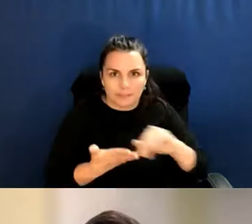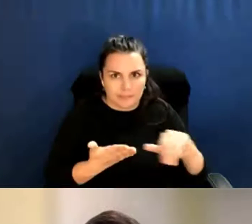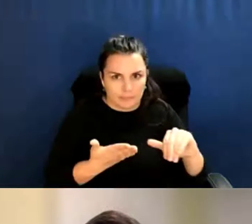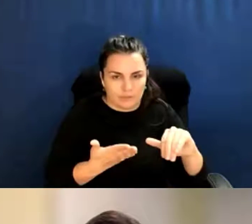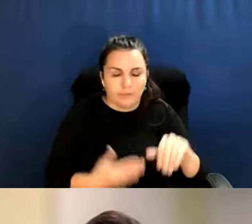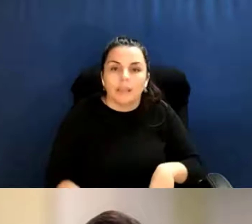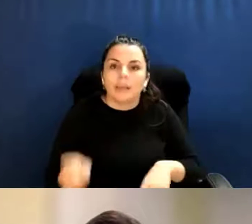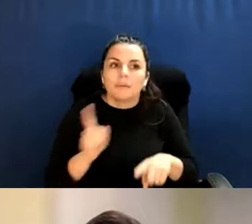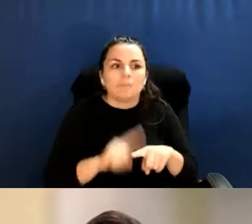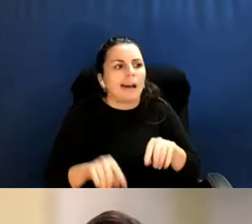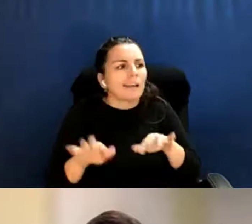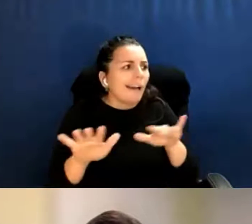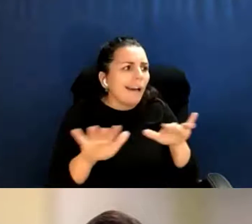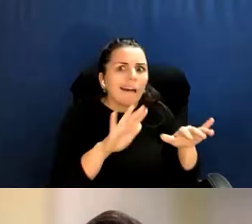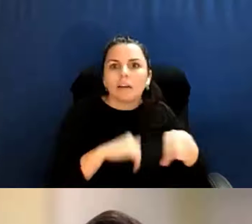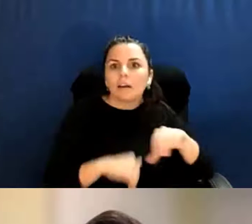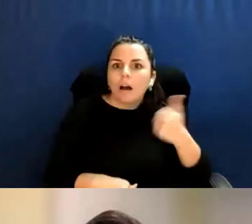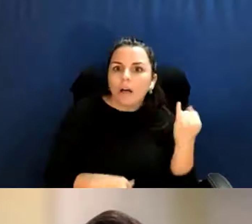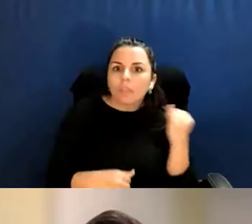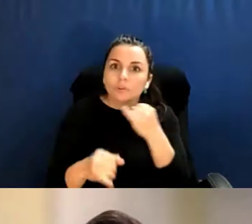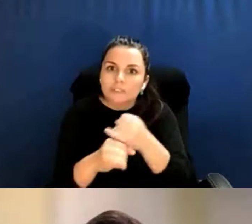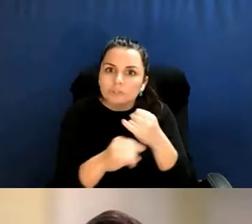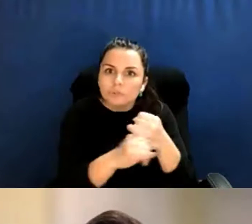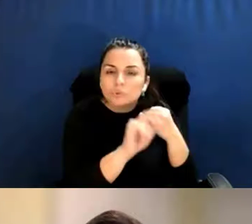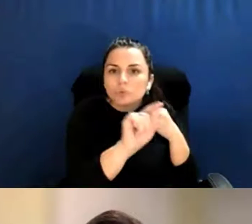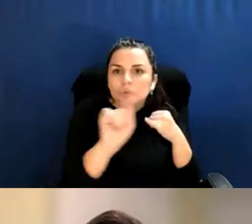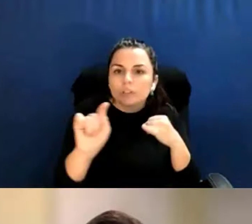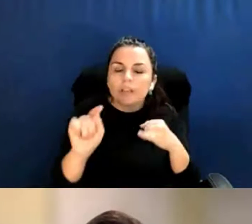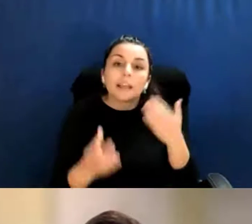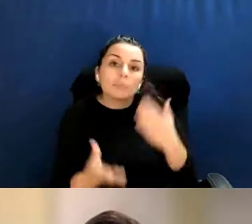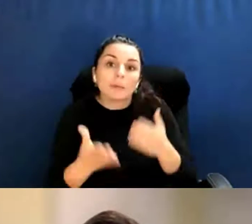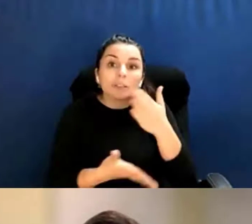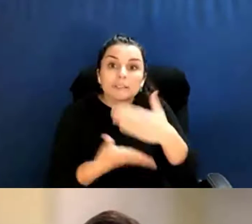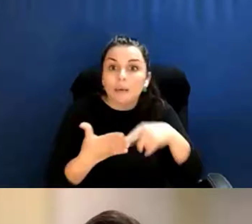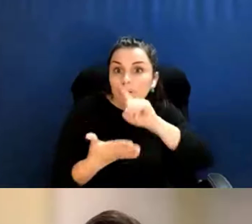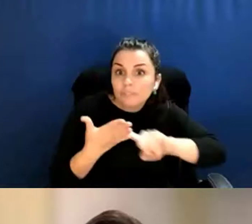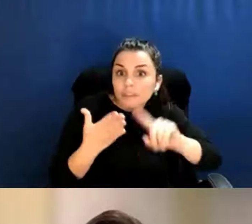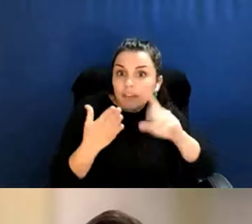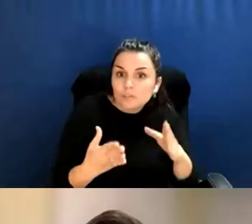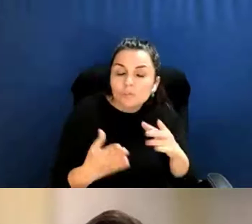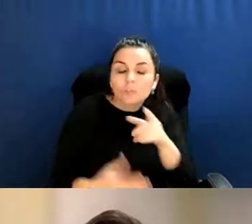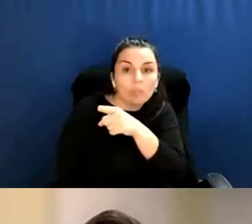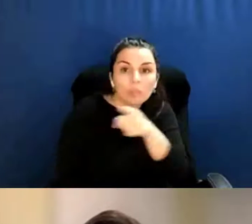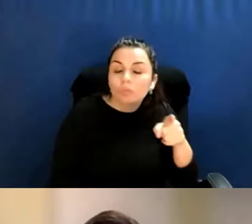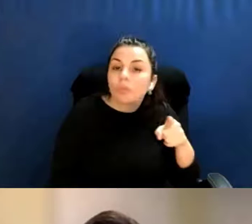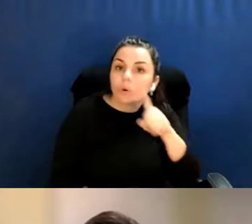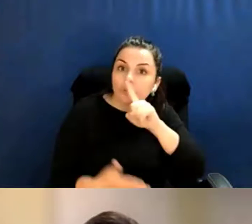some people may be ... Some investigators in some institutions may at the end of the day